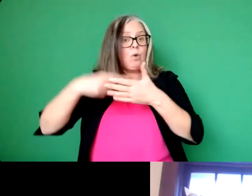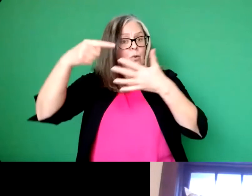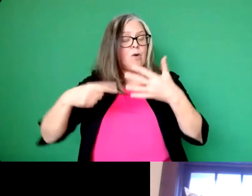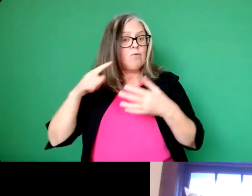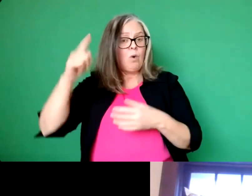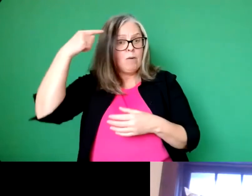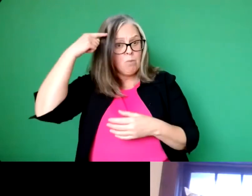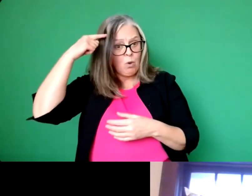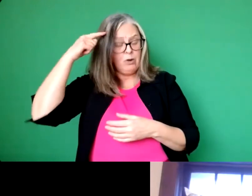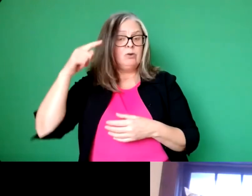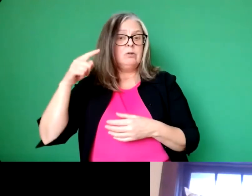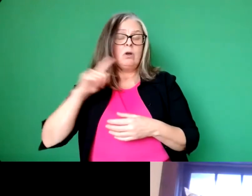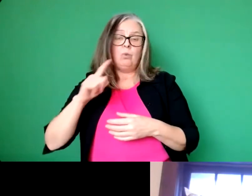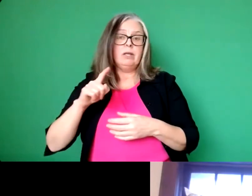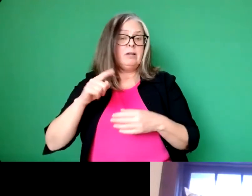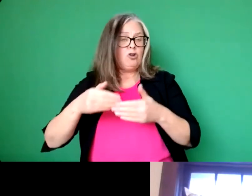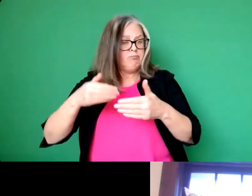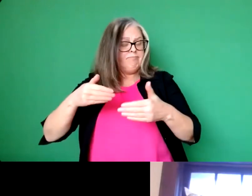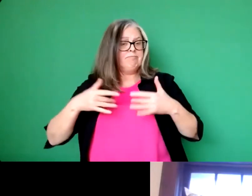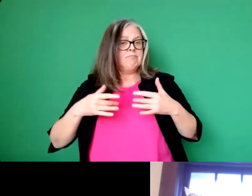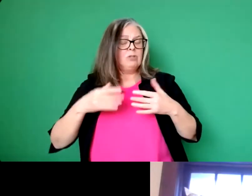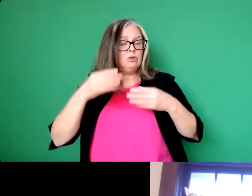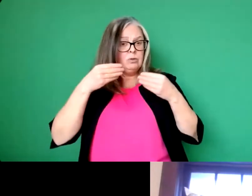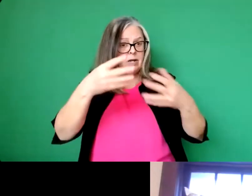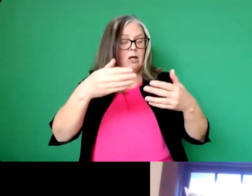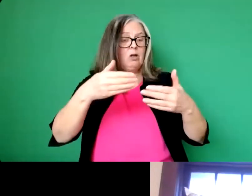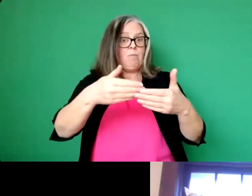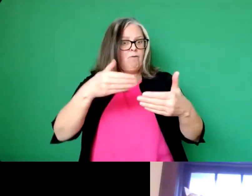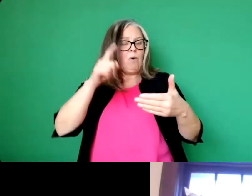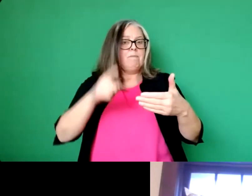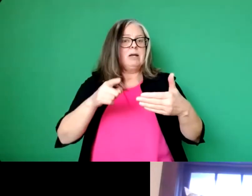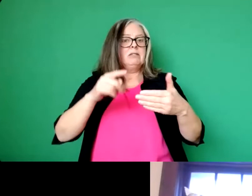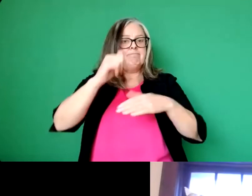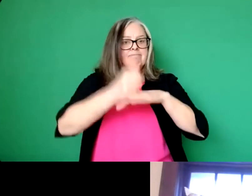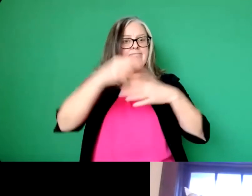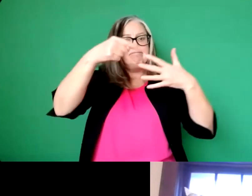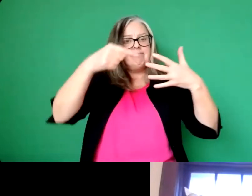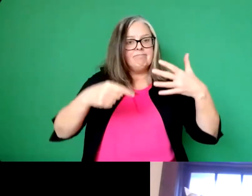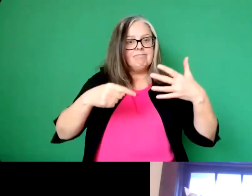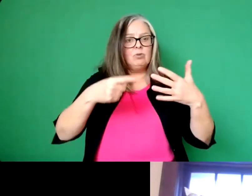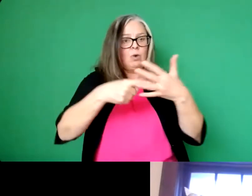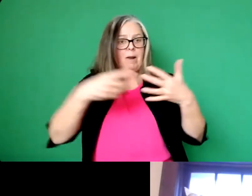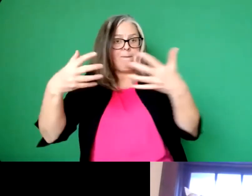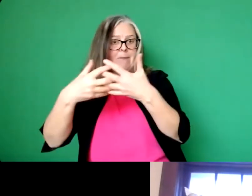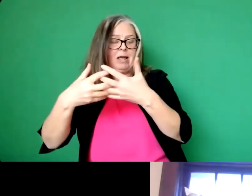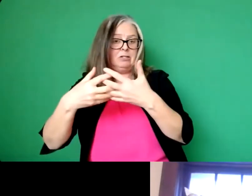in in giving new deadlines for requirements we'll mention a couple of others uh uh standards at the